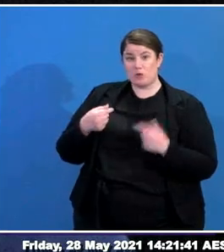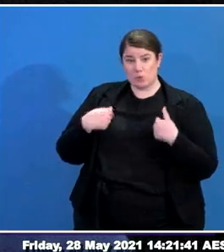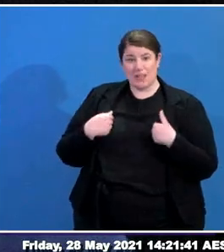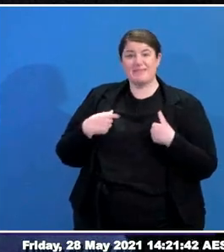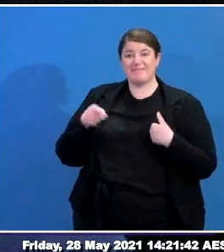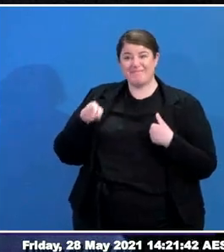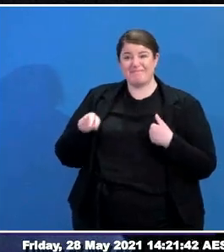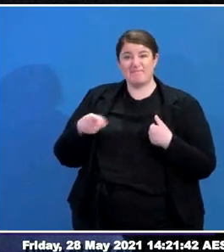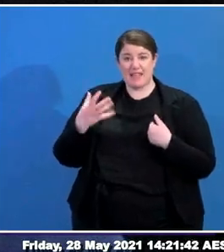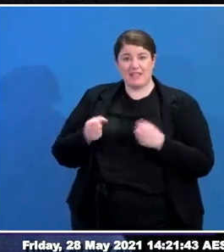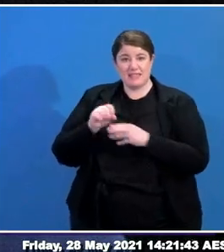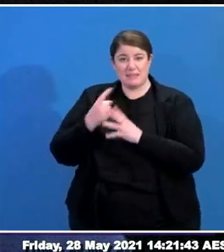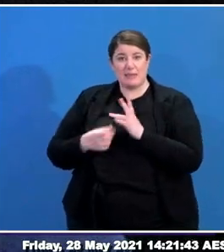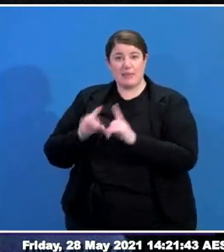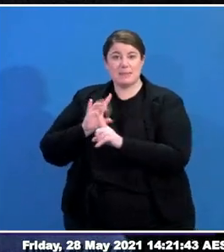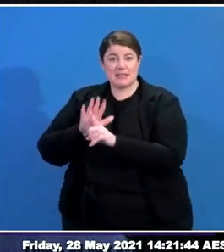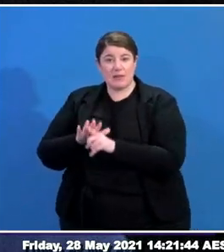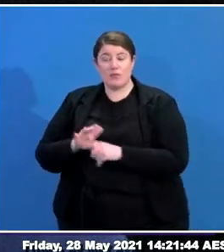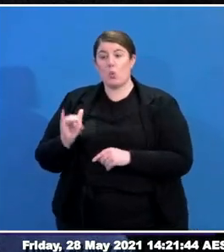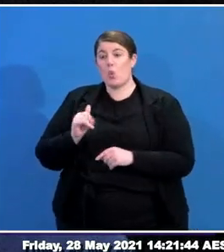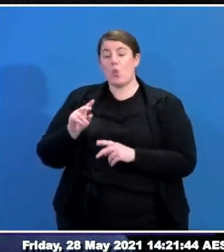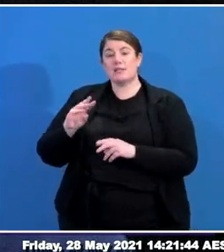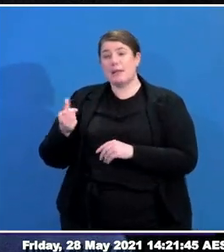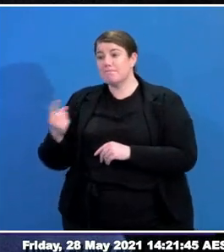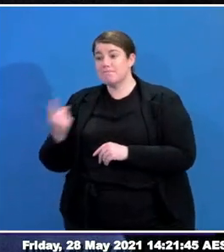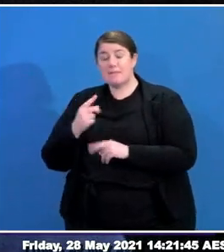Some of our complainants would be family members, some friends or